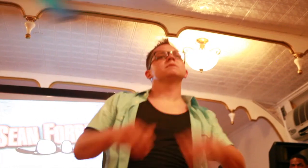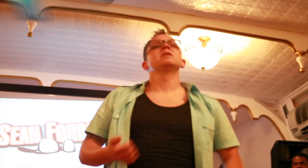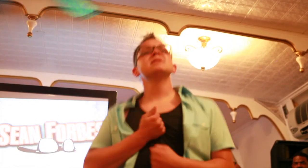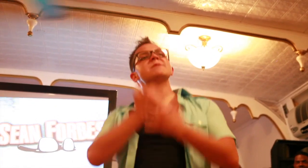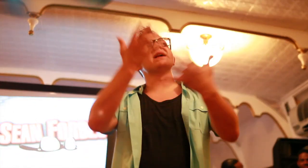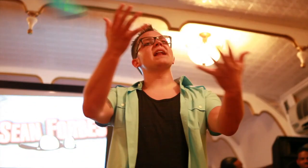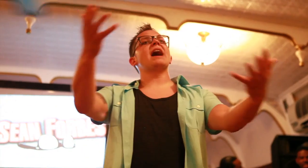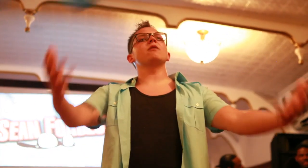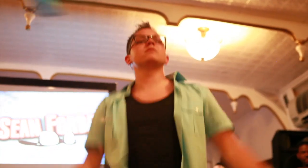Spill it out